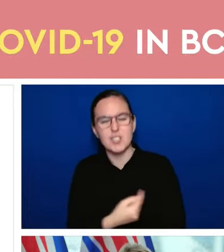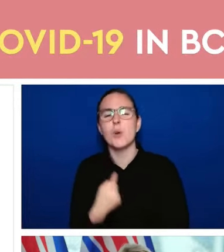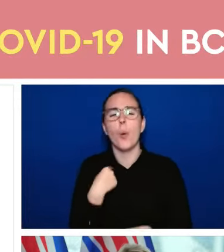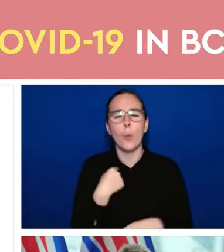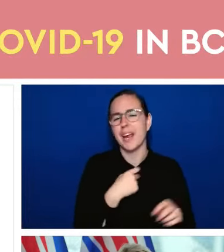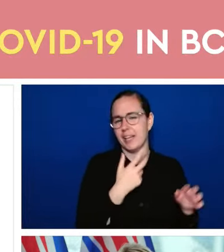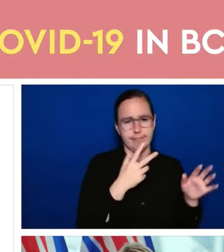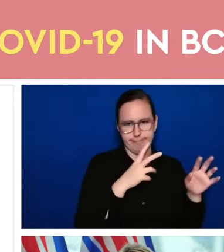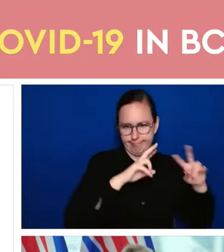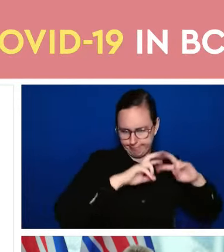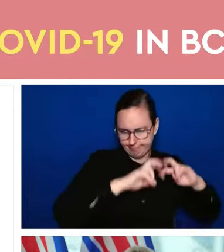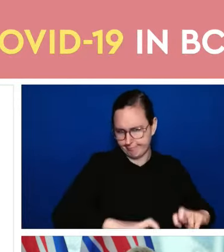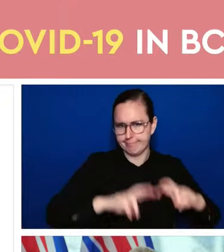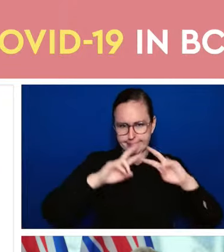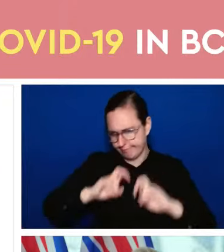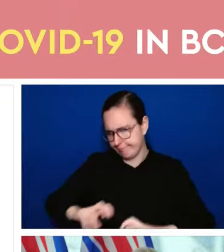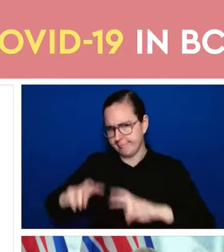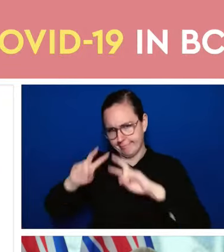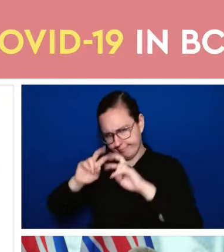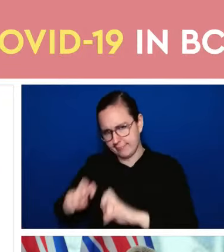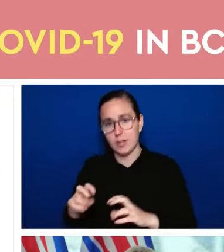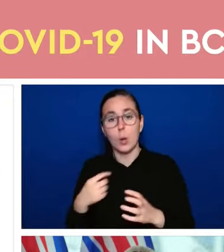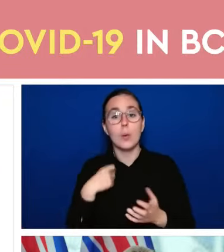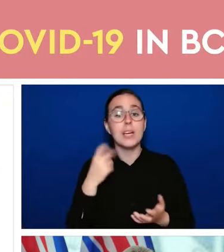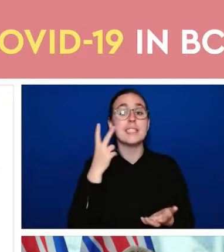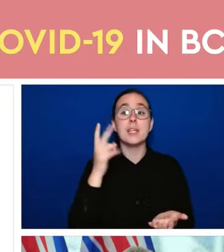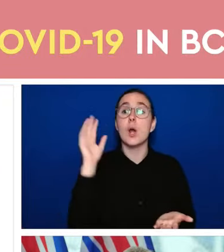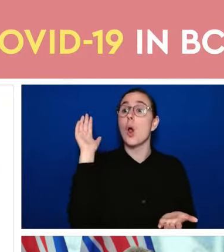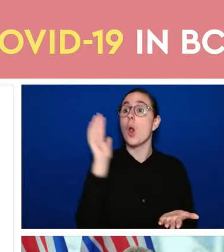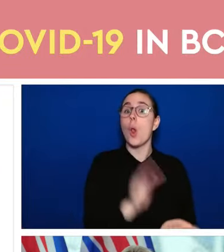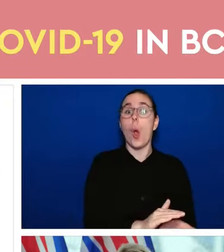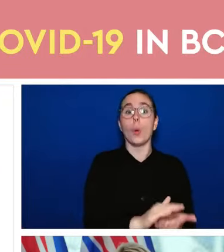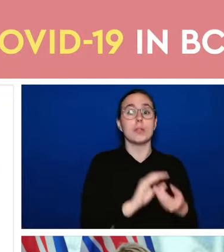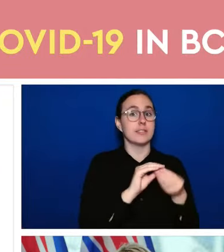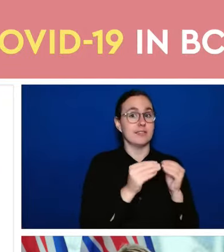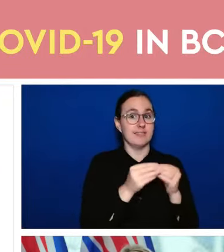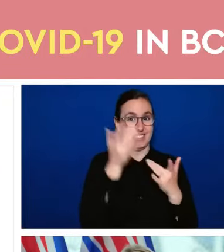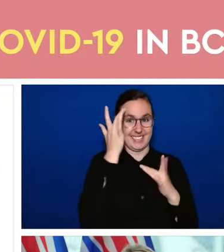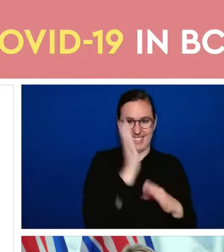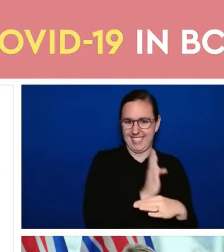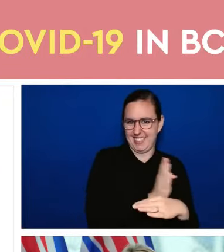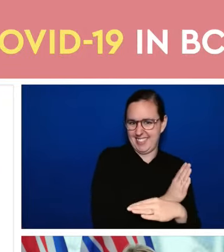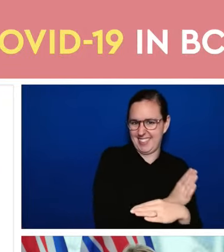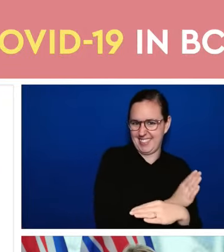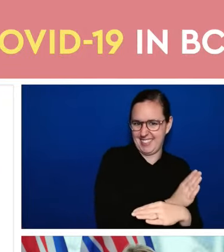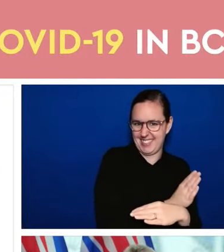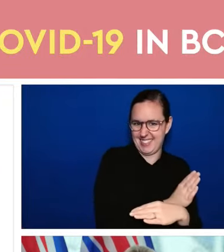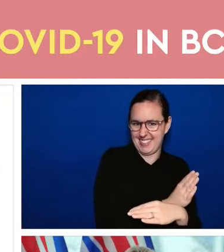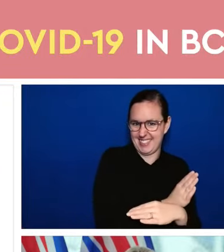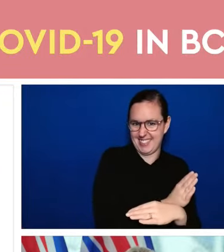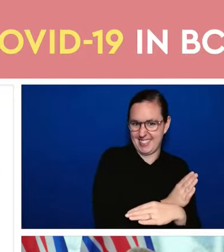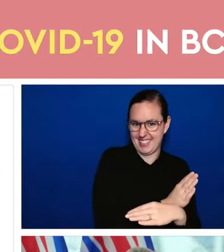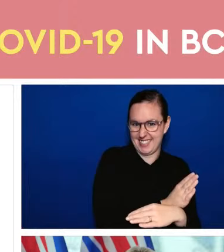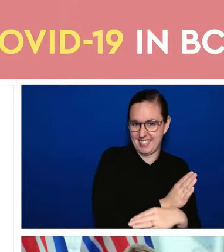over time so antibodies to the virus itself. Remained very low